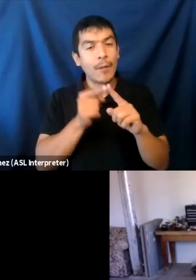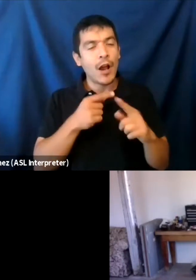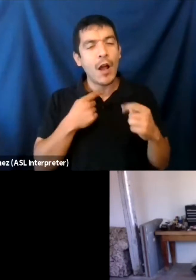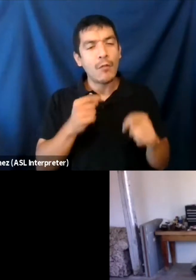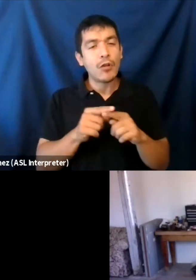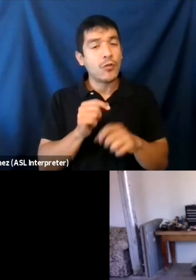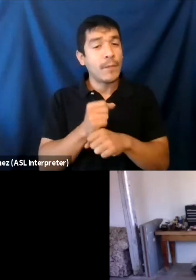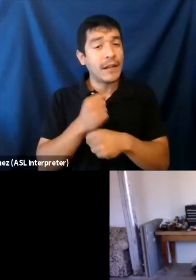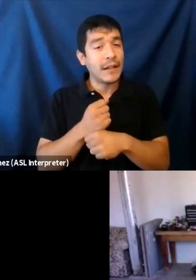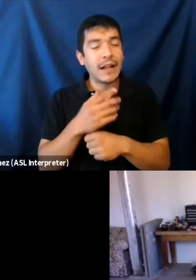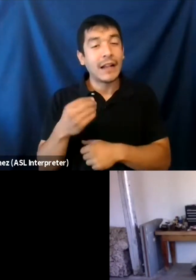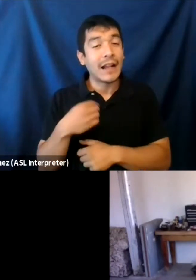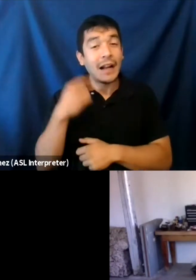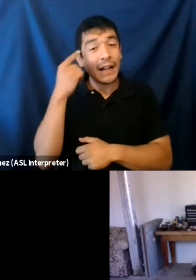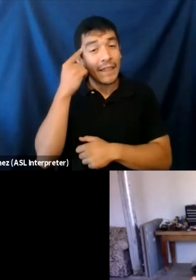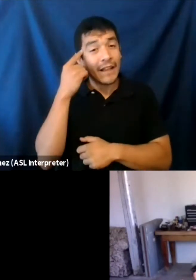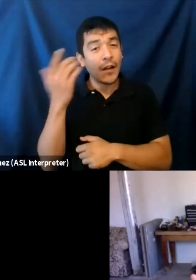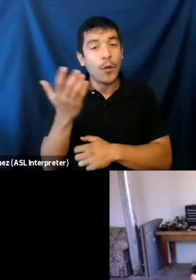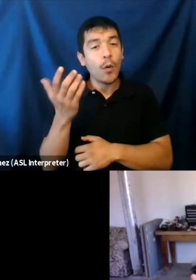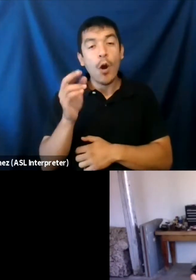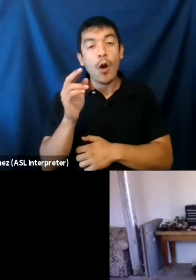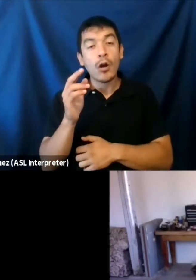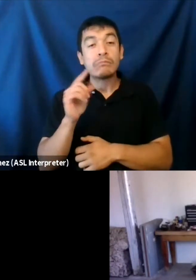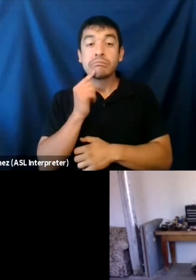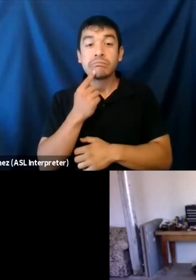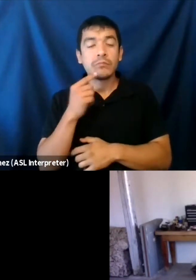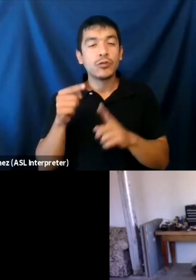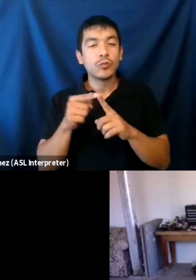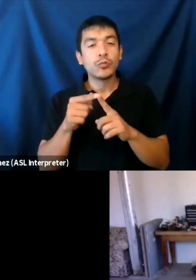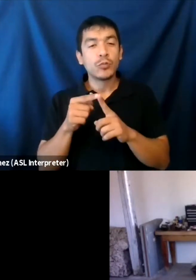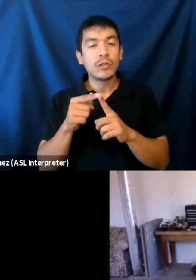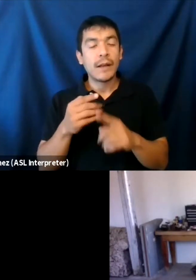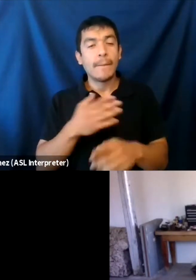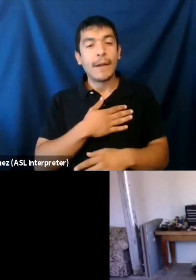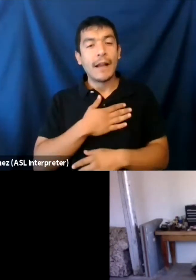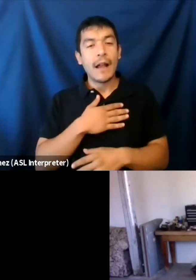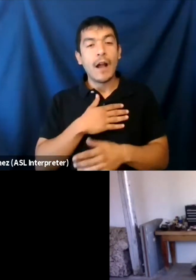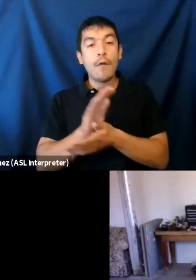And I think like what's crucial to my filmmaking structure,